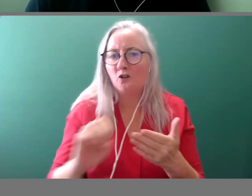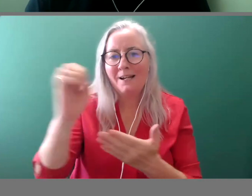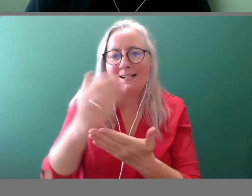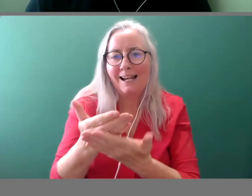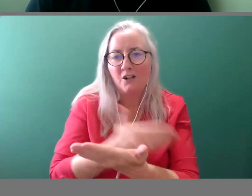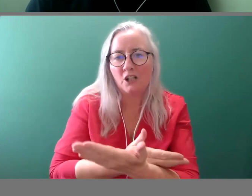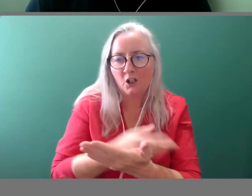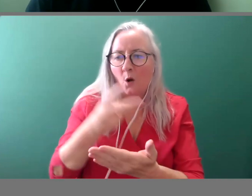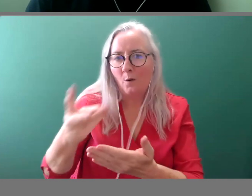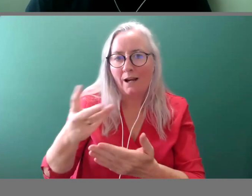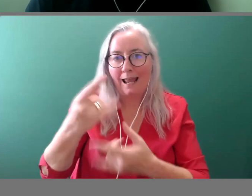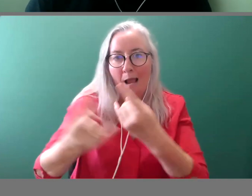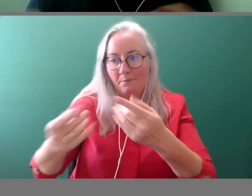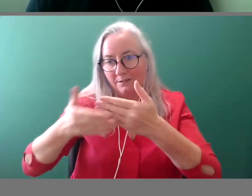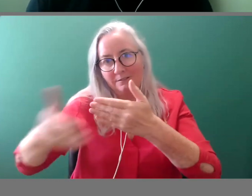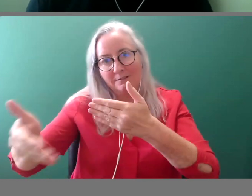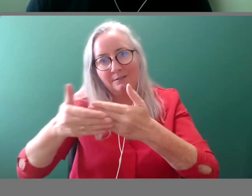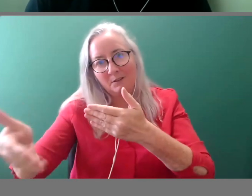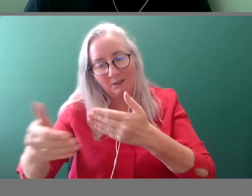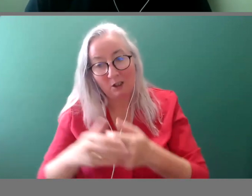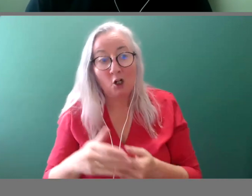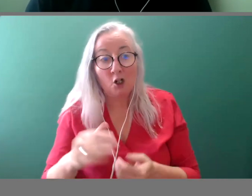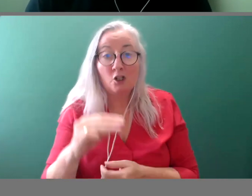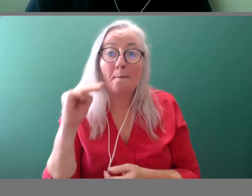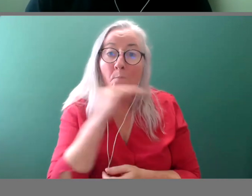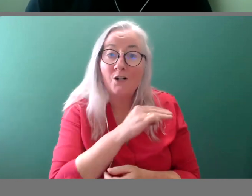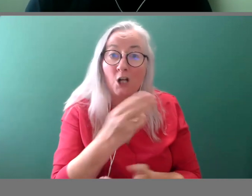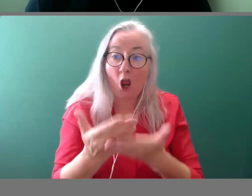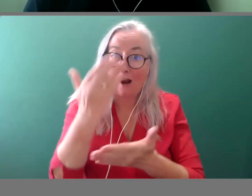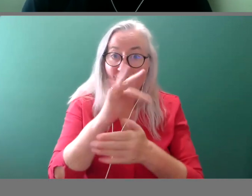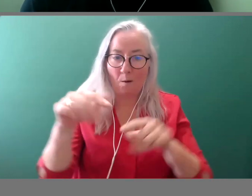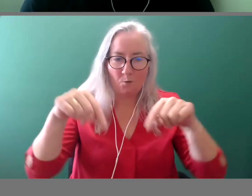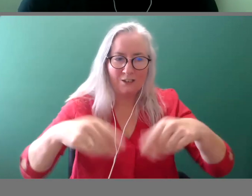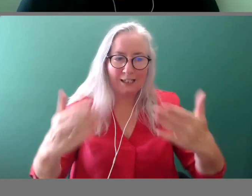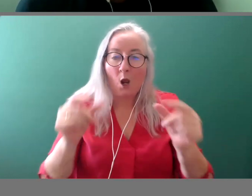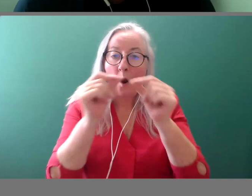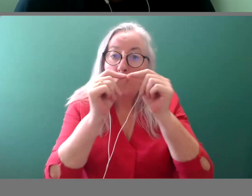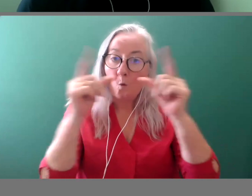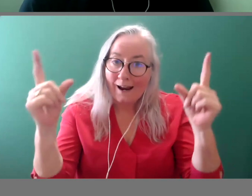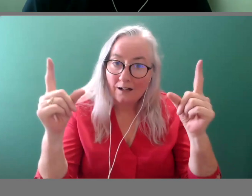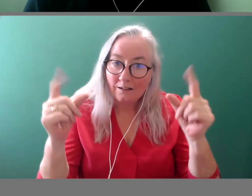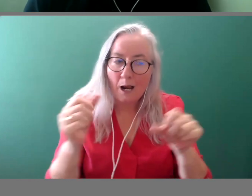down the line. The key learning outcomes for this are awareness of a range of legislation